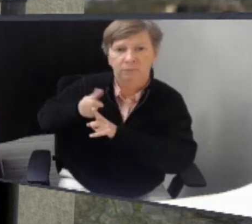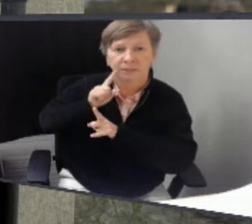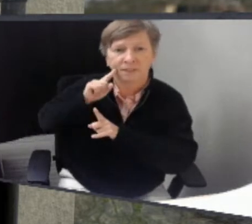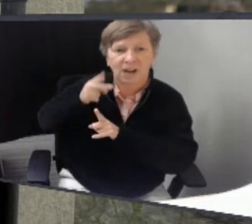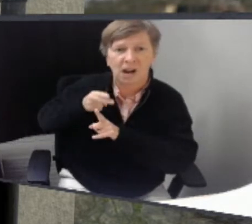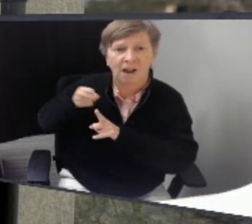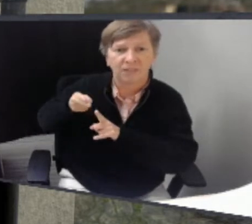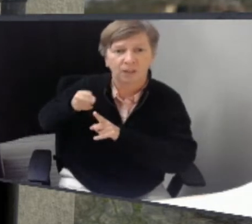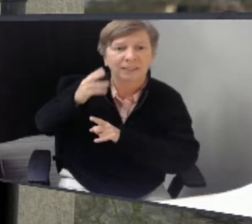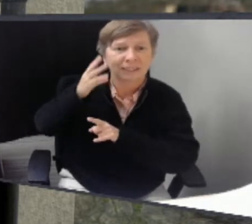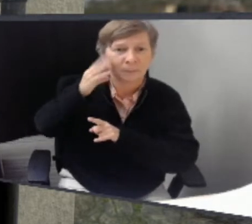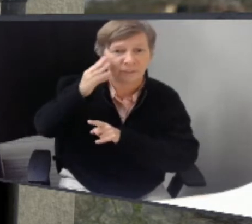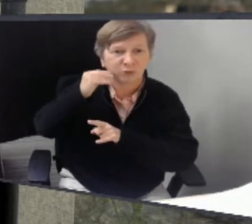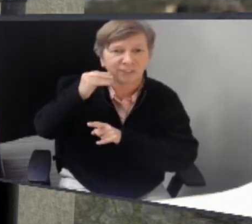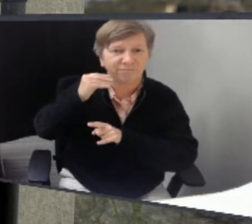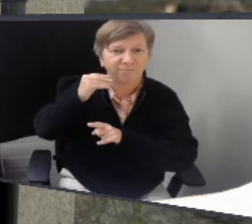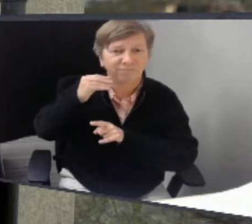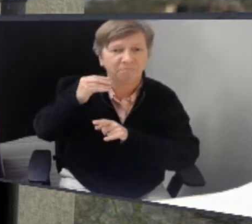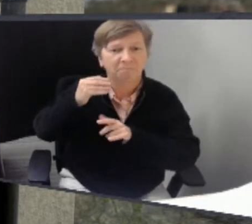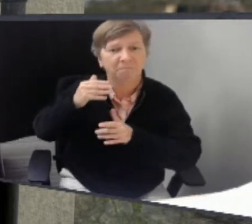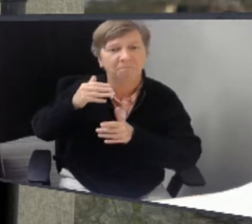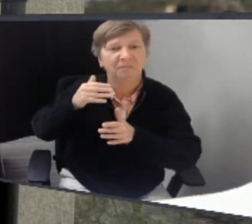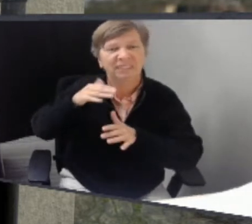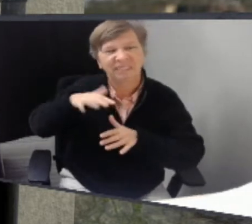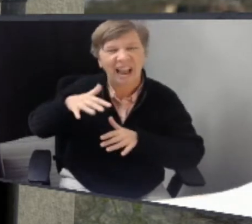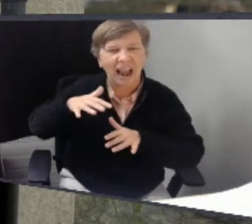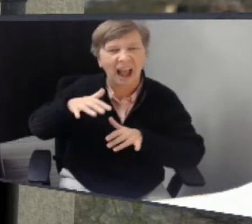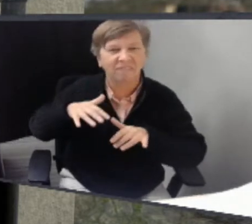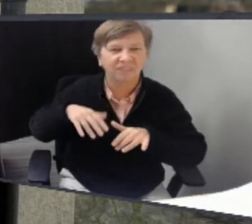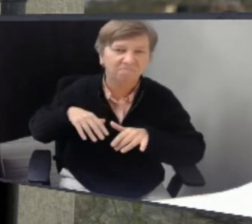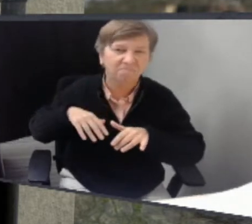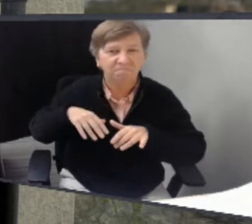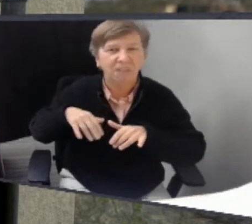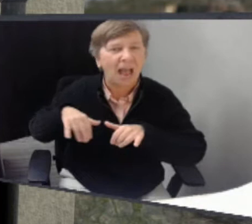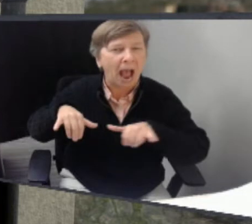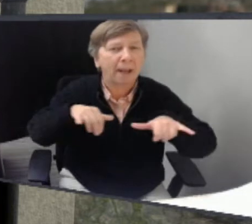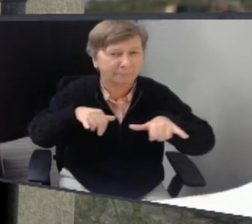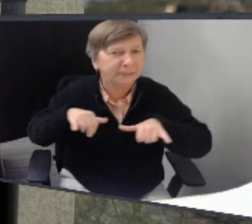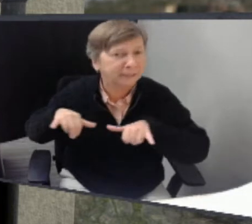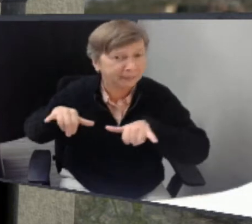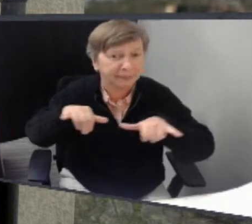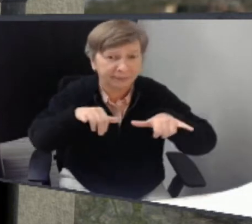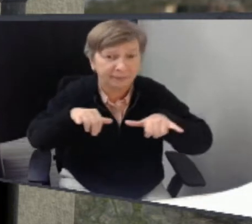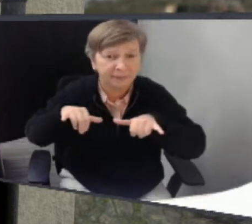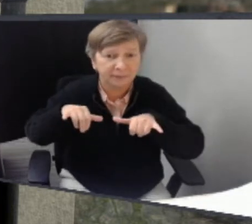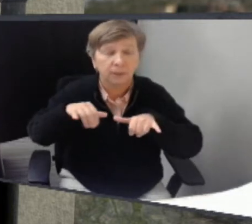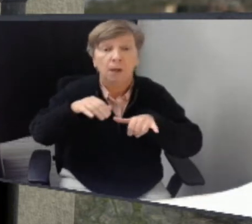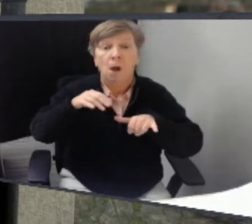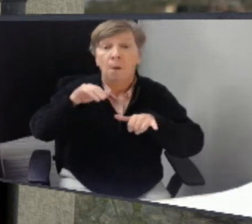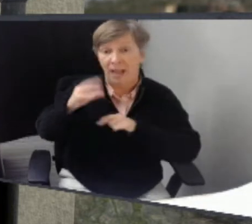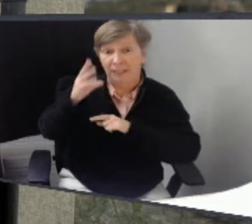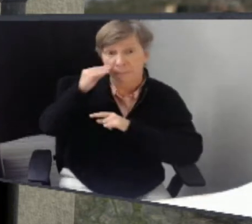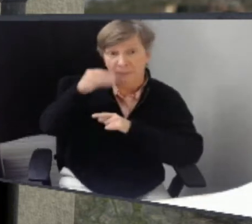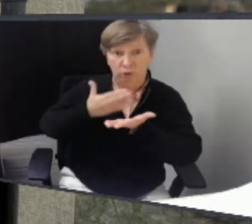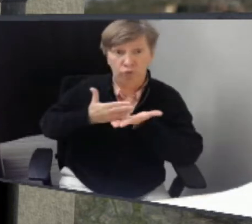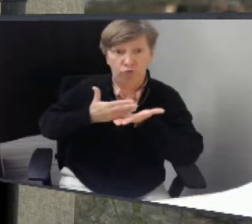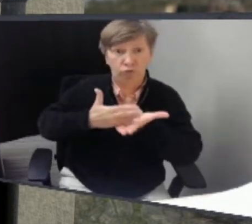sense of what a person who is deaf or hard of hearing experiences commonly.